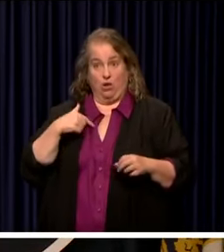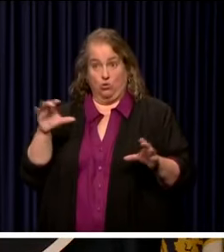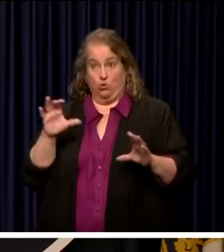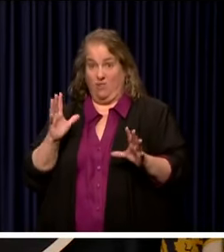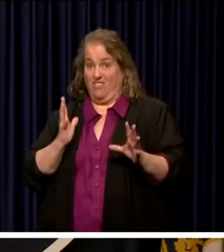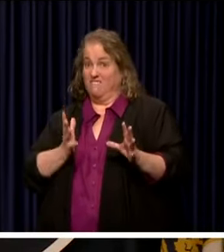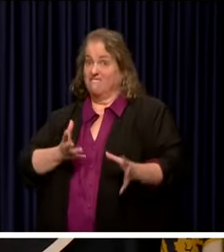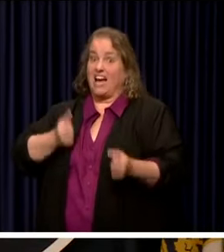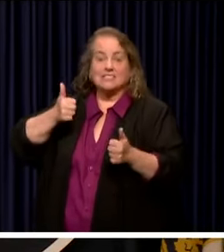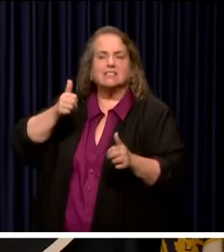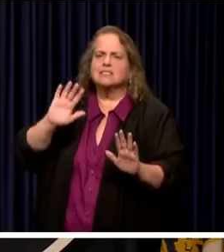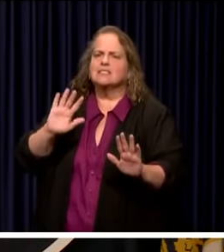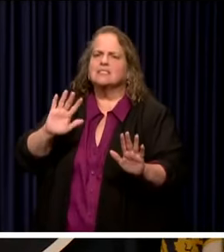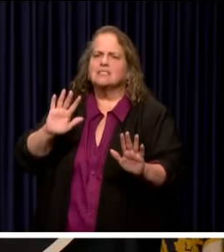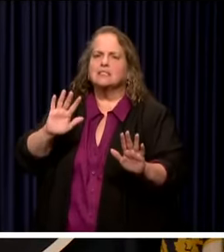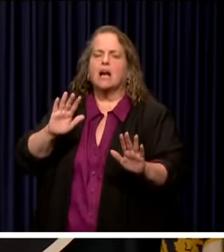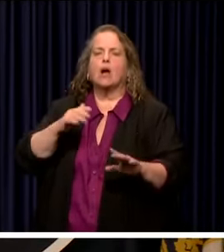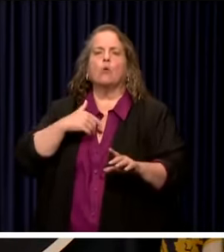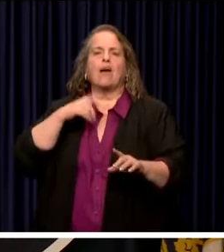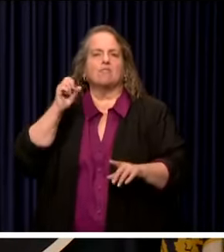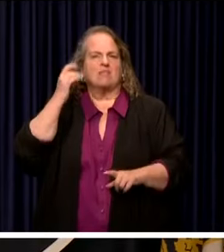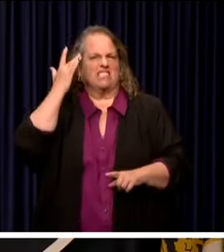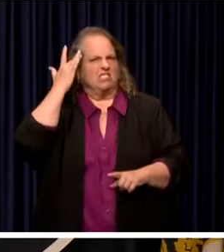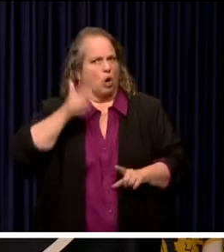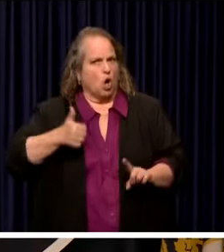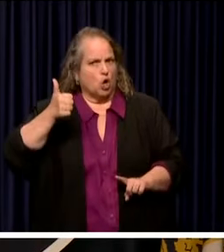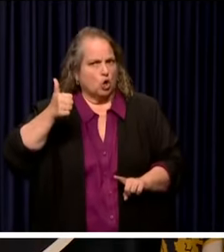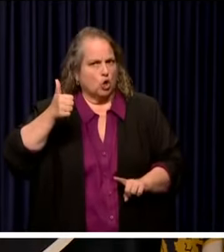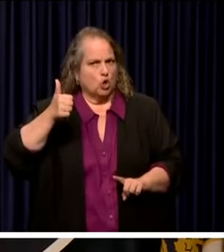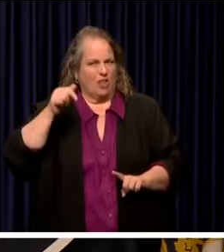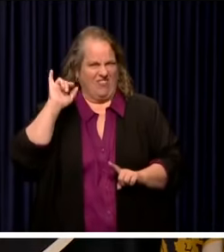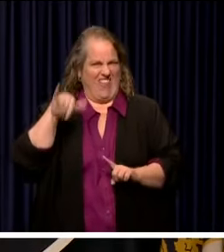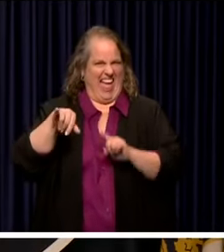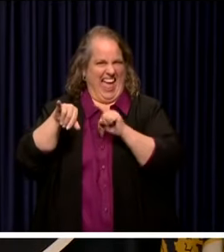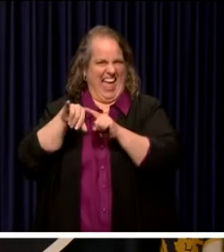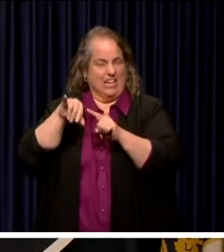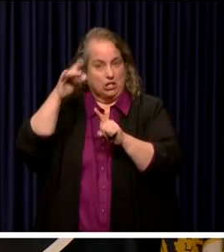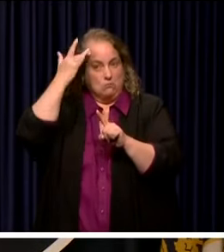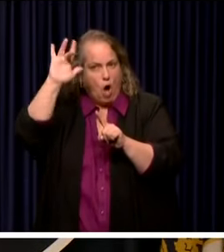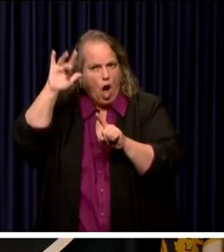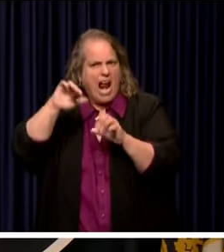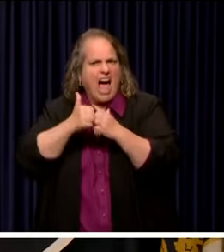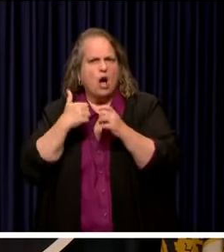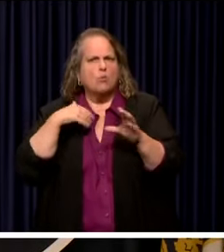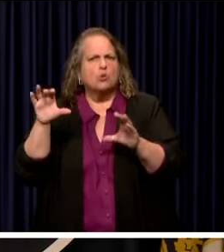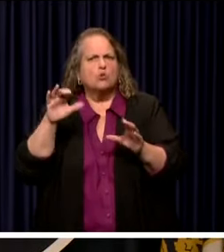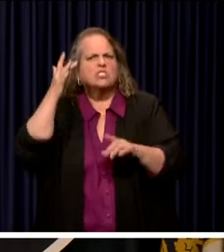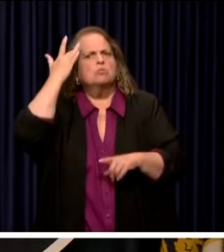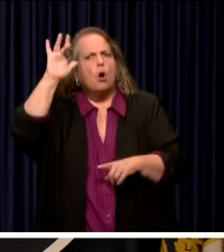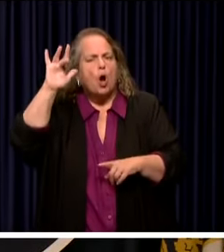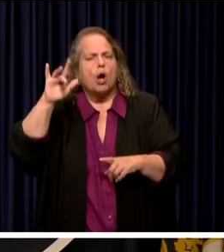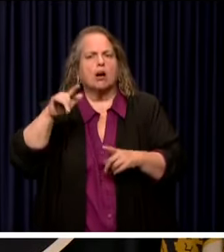GUIDELINES OF GRADUALLY PHASING INTO A REOPENING, IT'S GOING TO